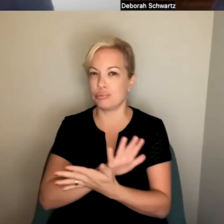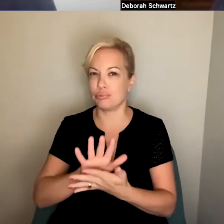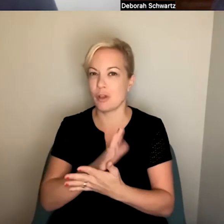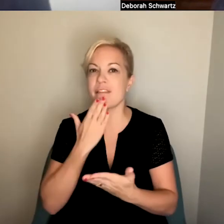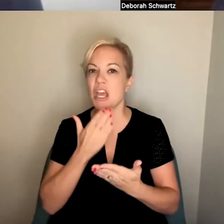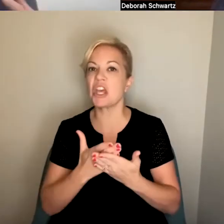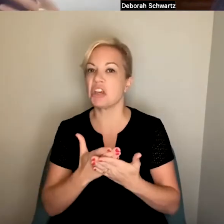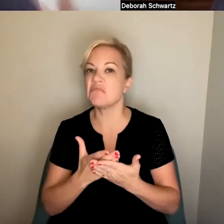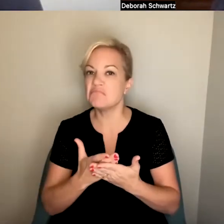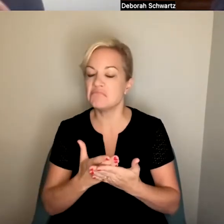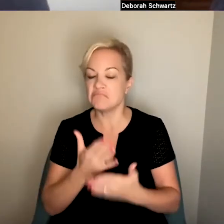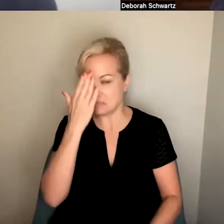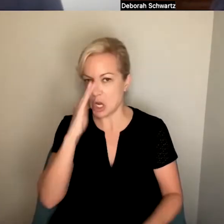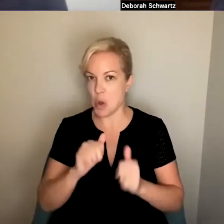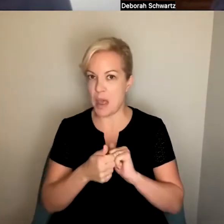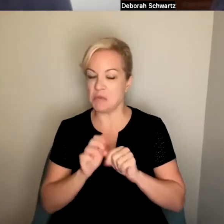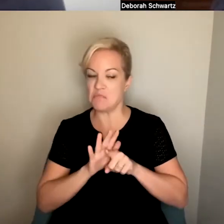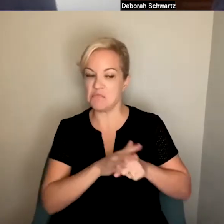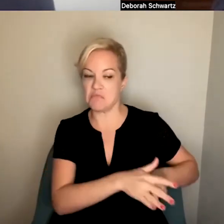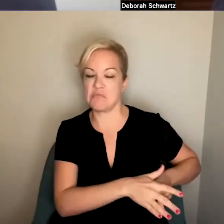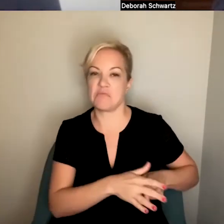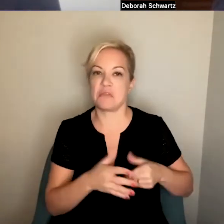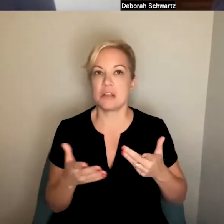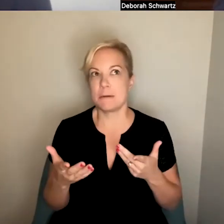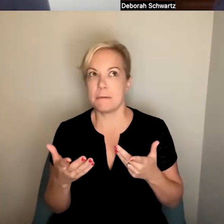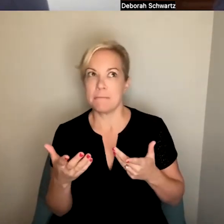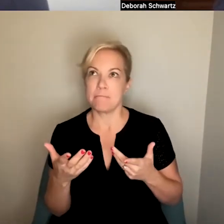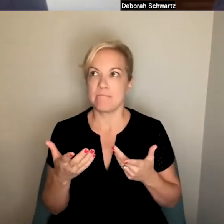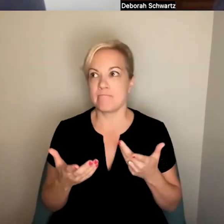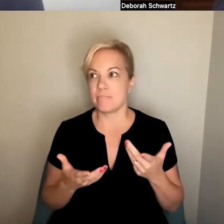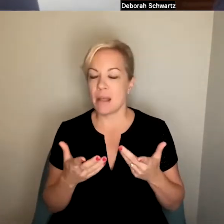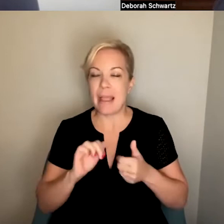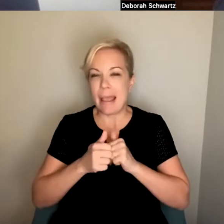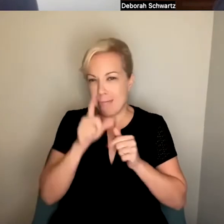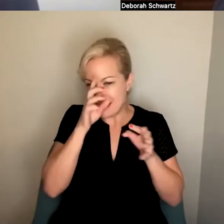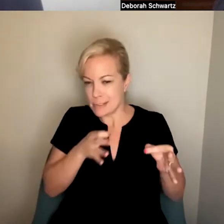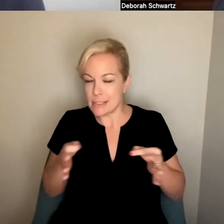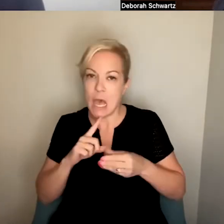you know, like personal relationships or just, you know, like, decisions about your work or,